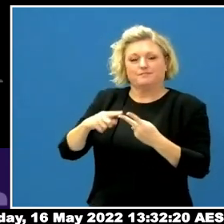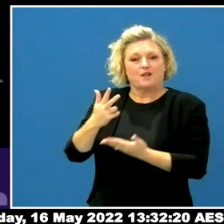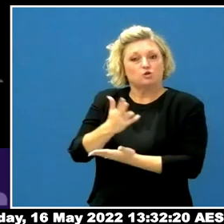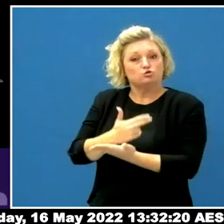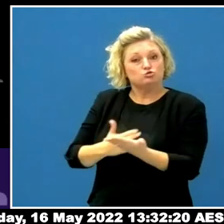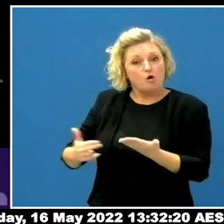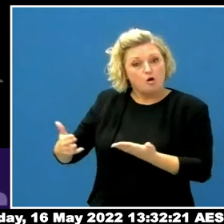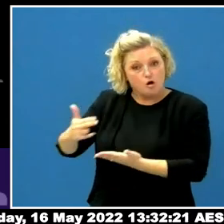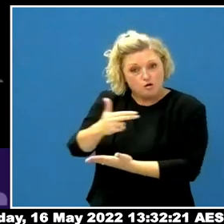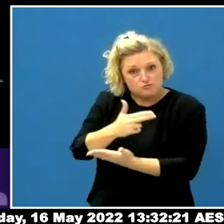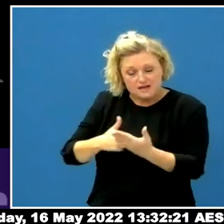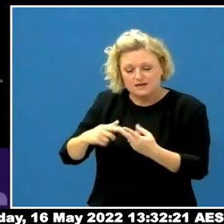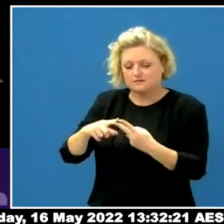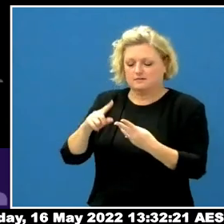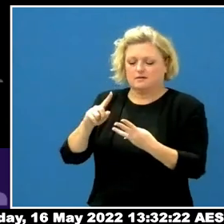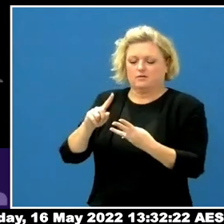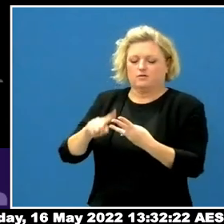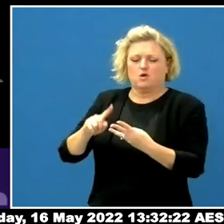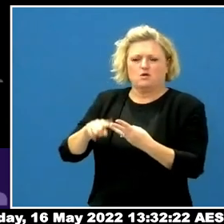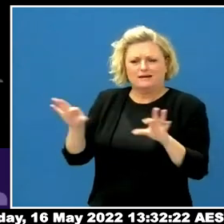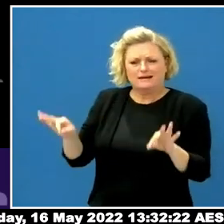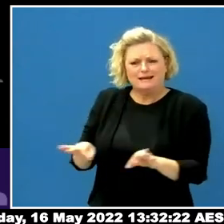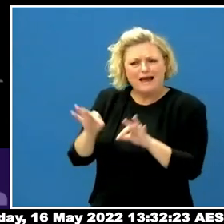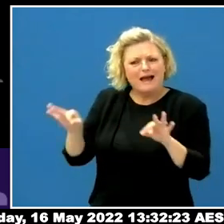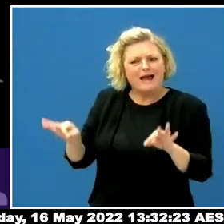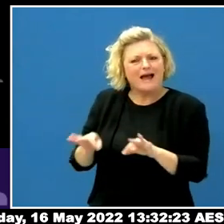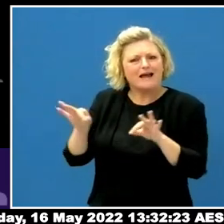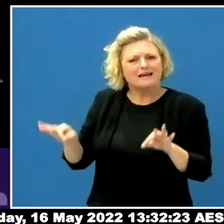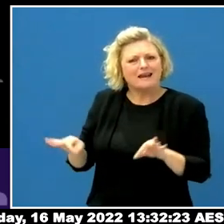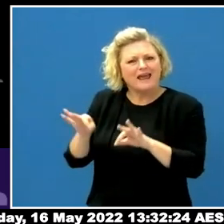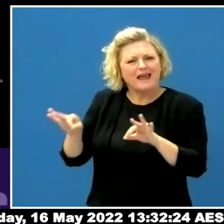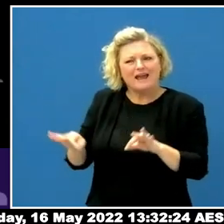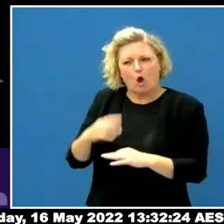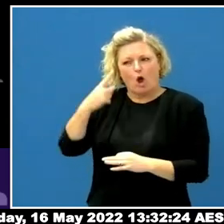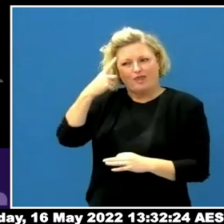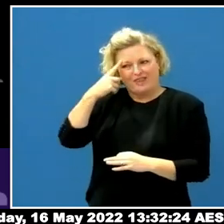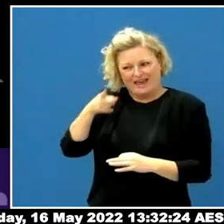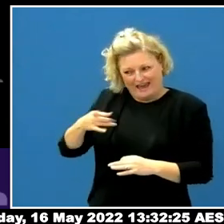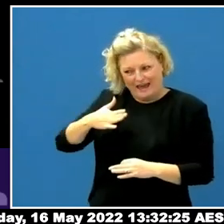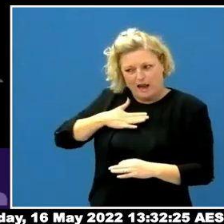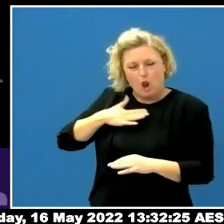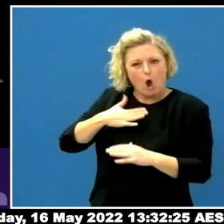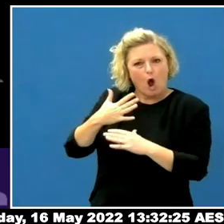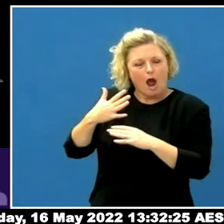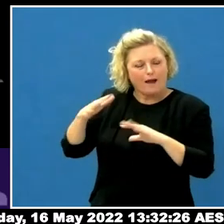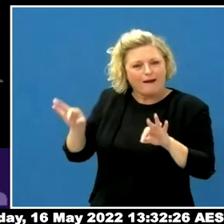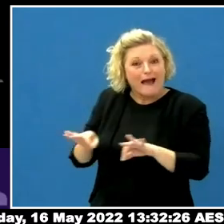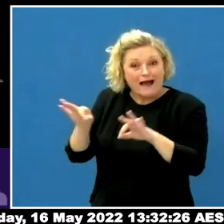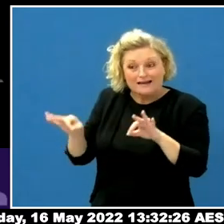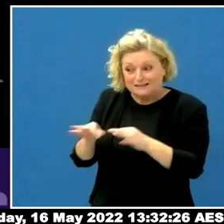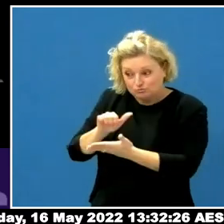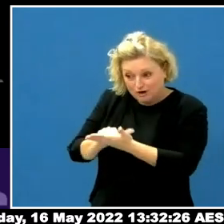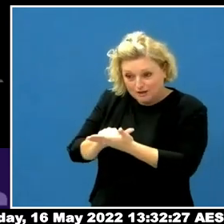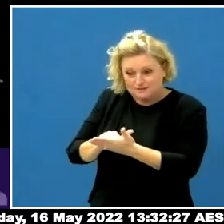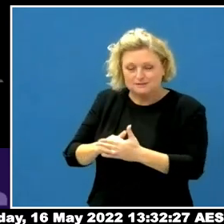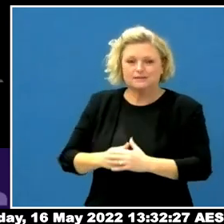gardening. Is it fair to say that he's pretty avid with his gardening - it's something he likes to do? LILLY: Yes, he loves to dig in the dirt.